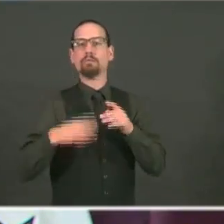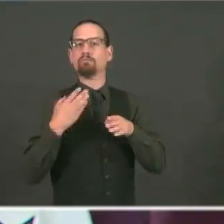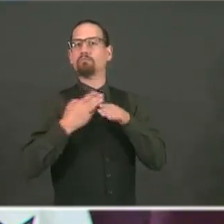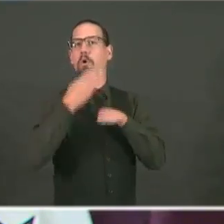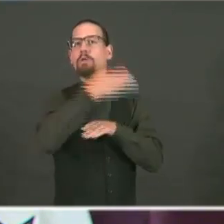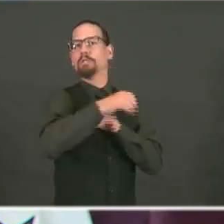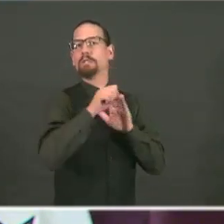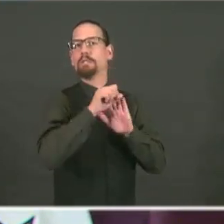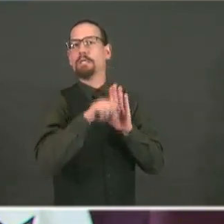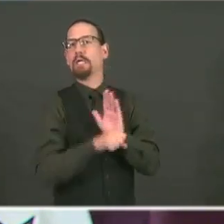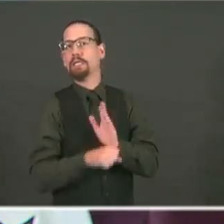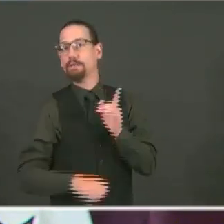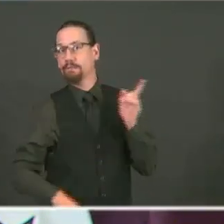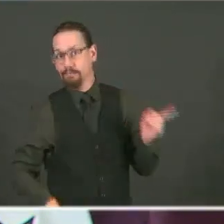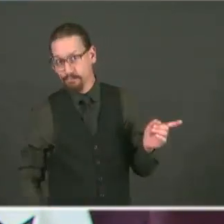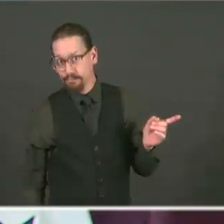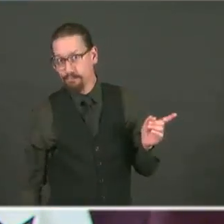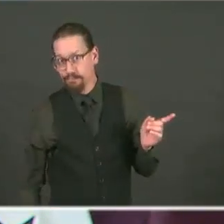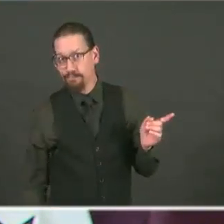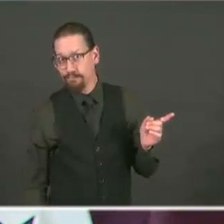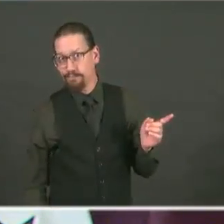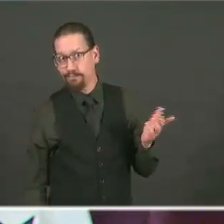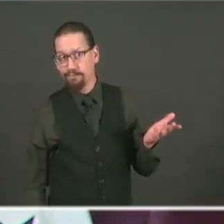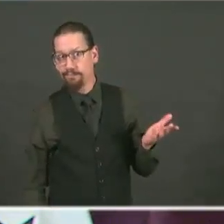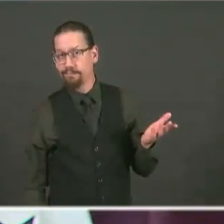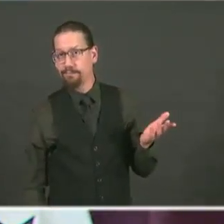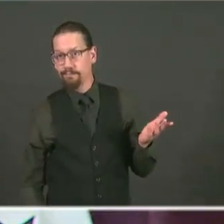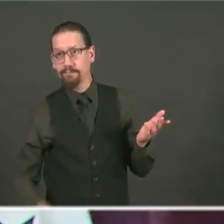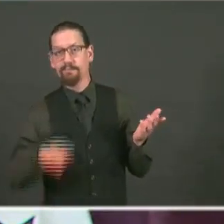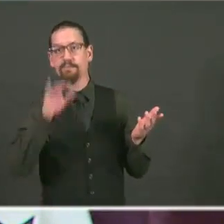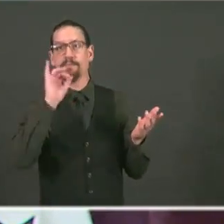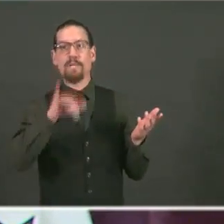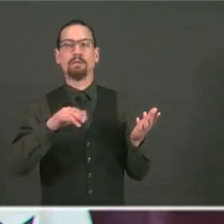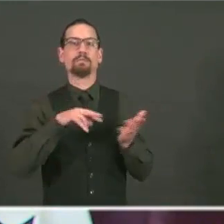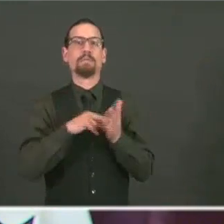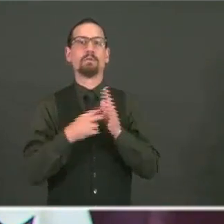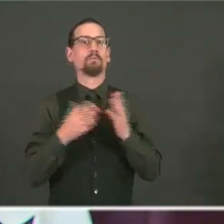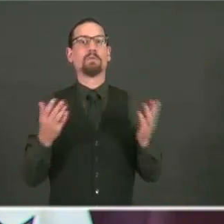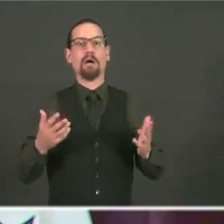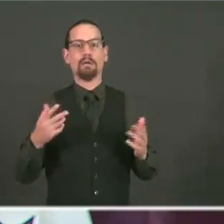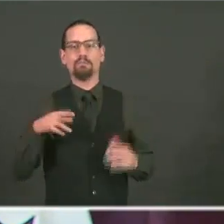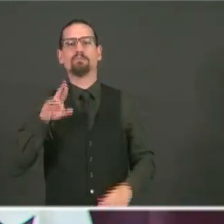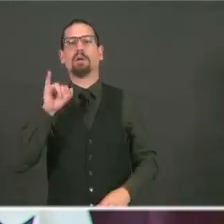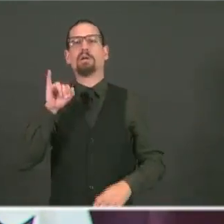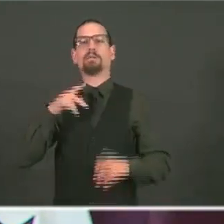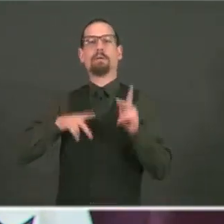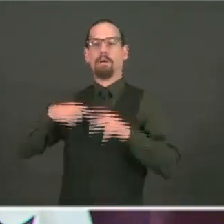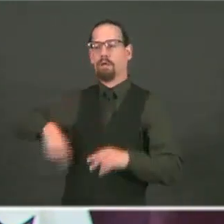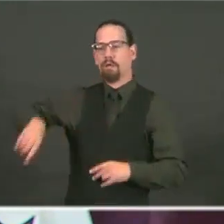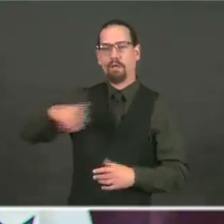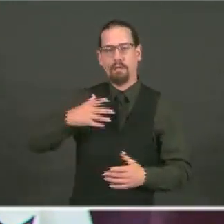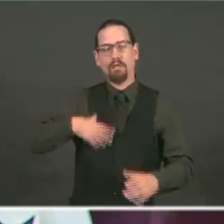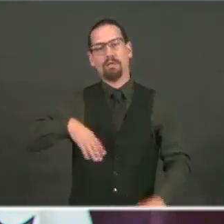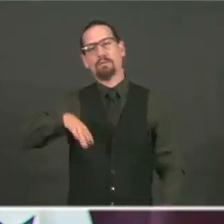INCLUDING US, THESE STATES RELY ON CASE INCIDENT RATE NOT JUST TEST POSITIVE RIGHT WHICH MAKES